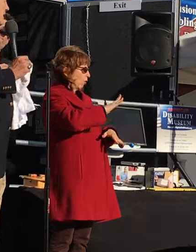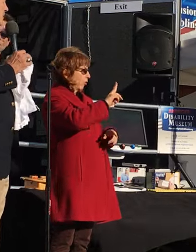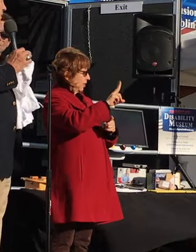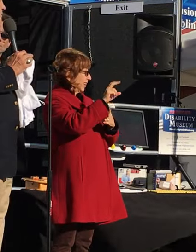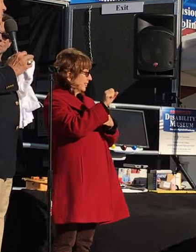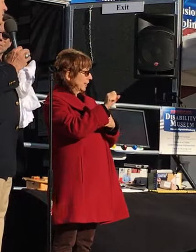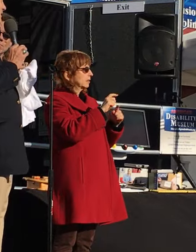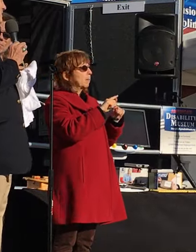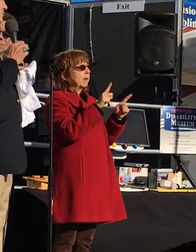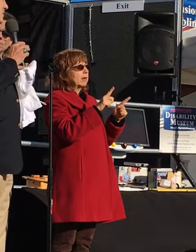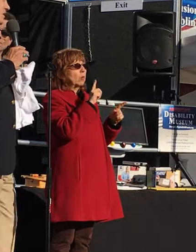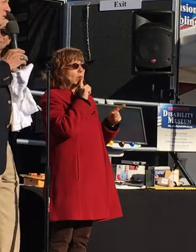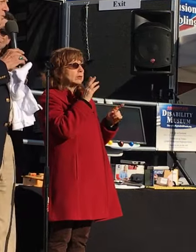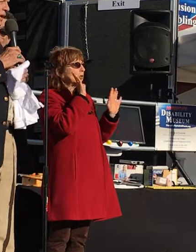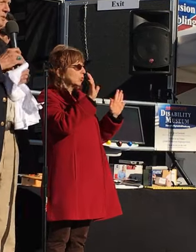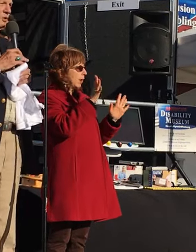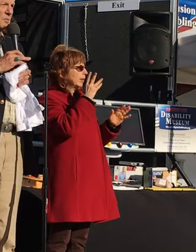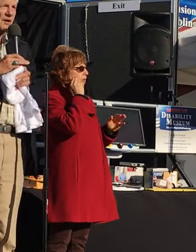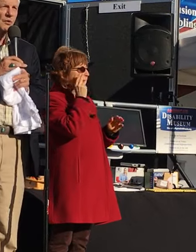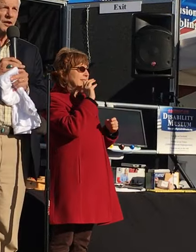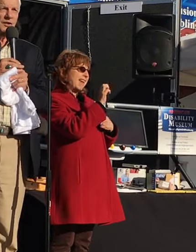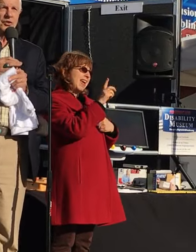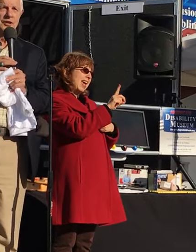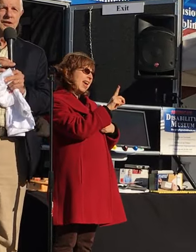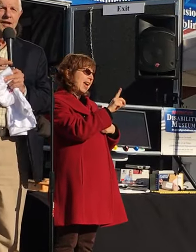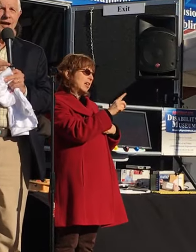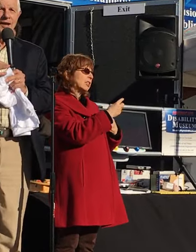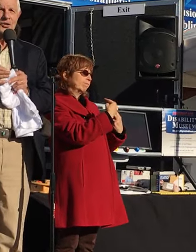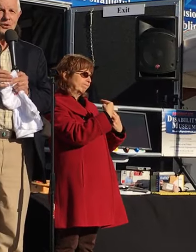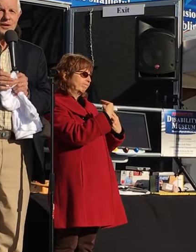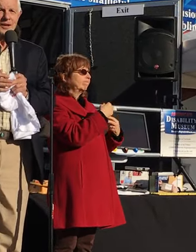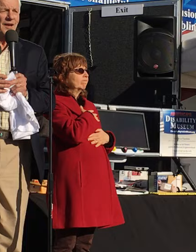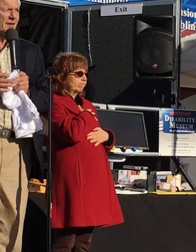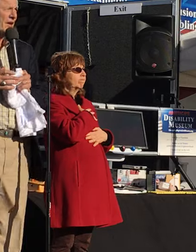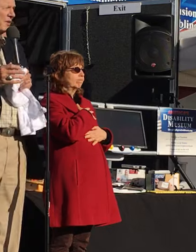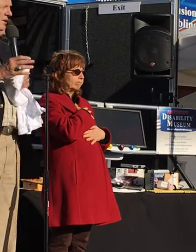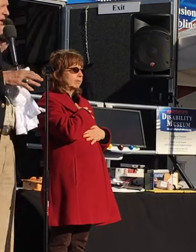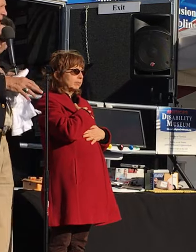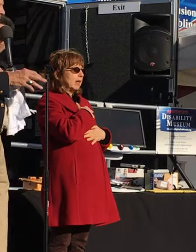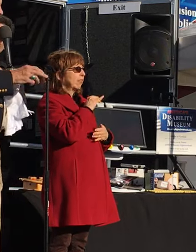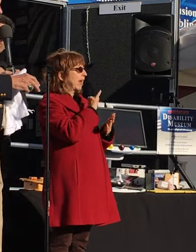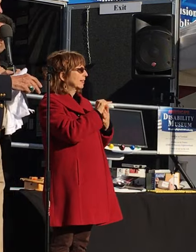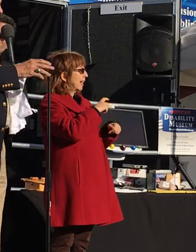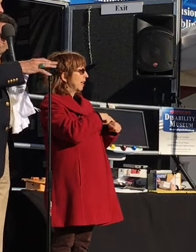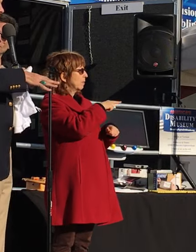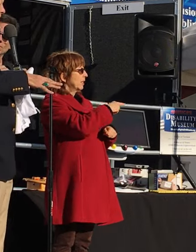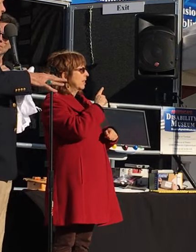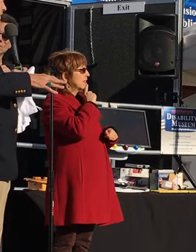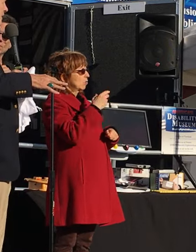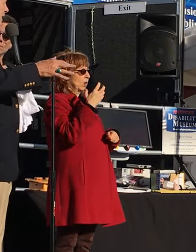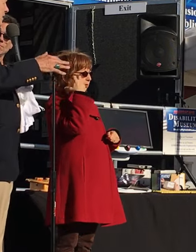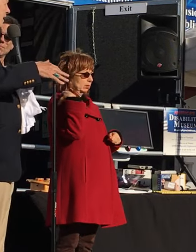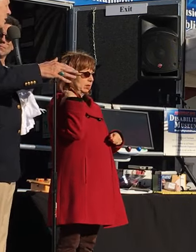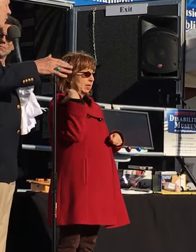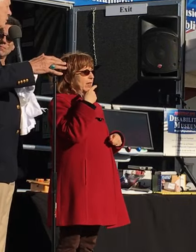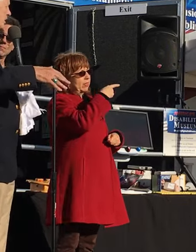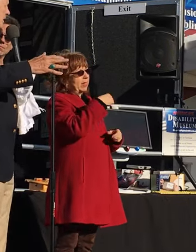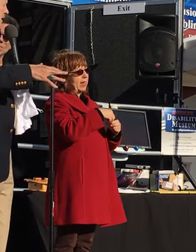It was a great experience Ed was my witness and so at that time he was the head of the